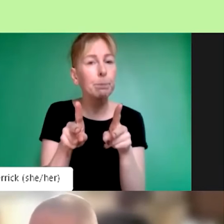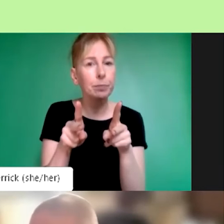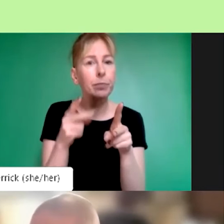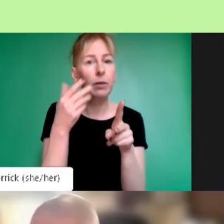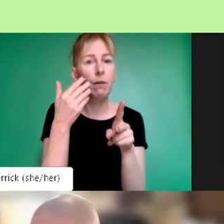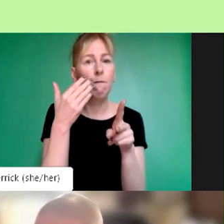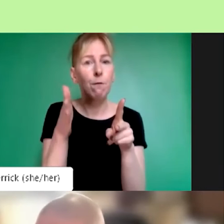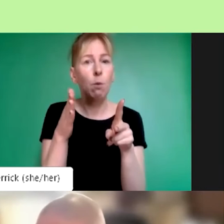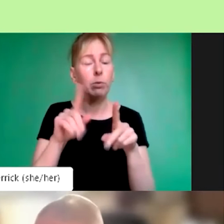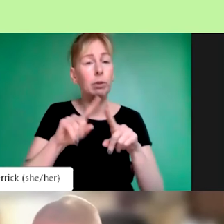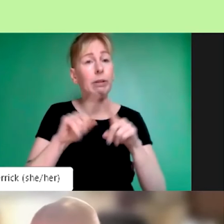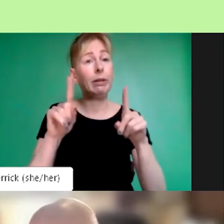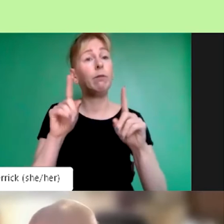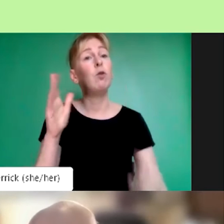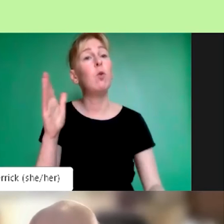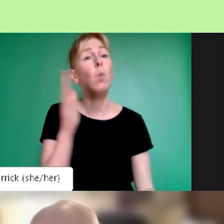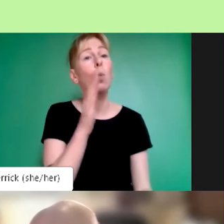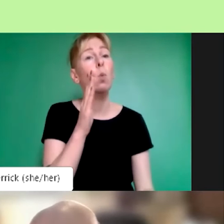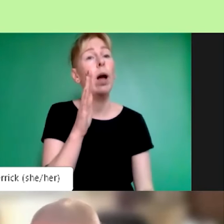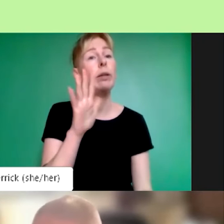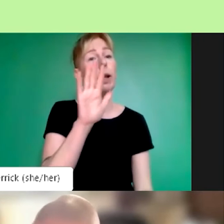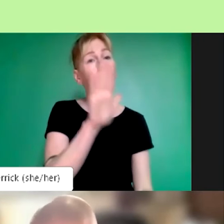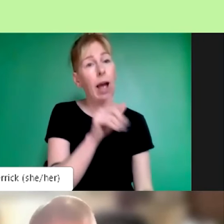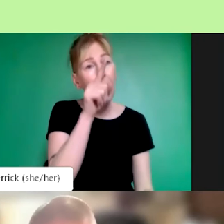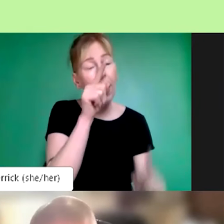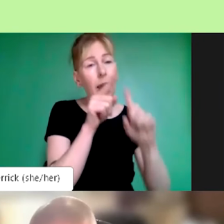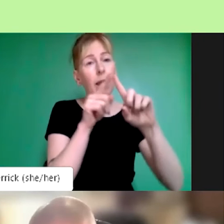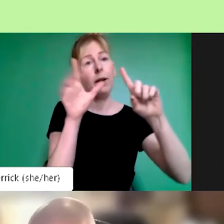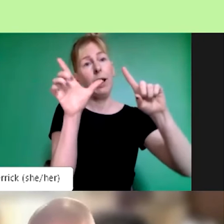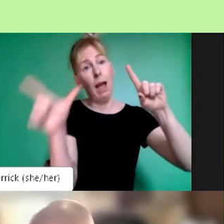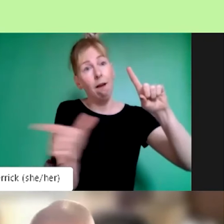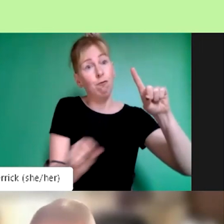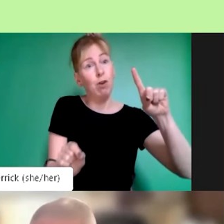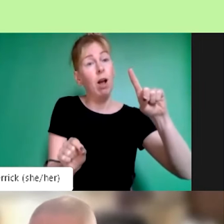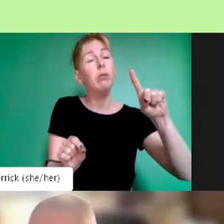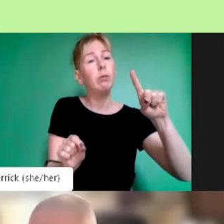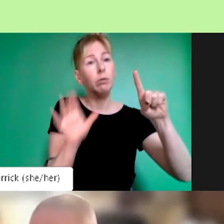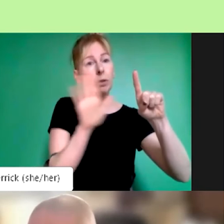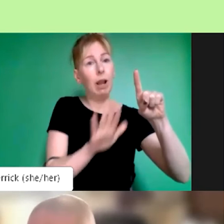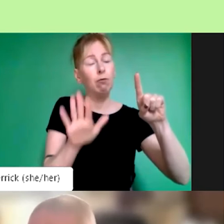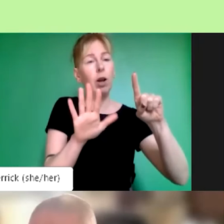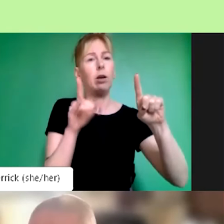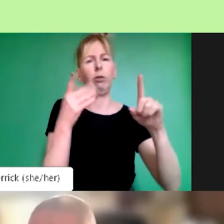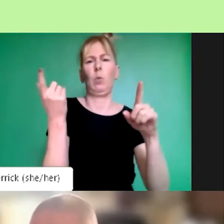in conflict, you have to go into this hut to just meet each other and really kind of mediate